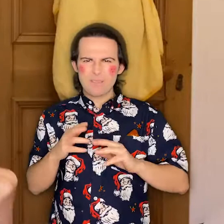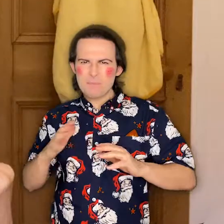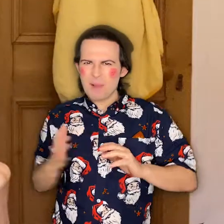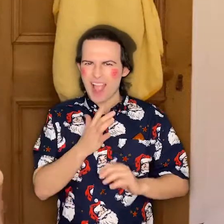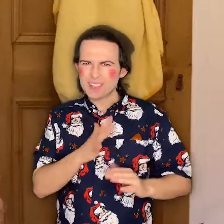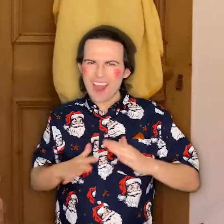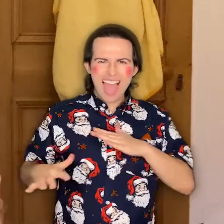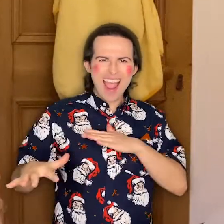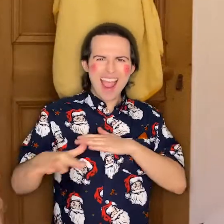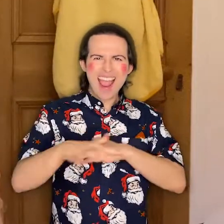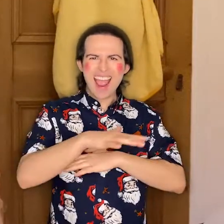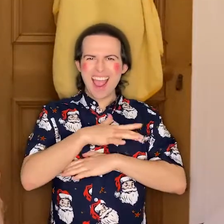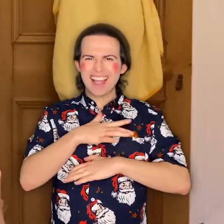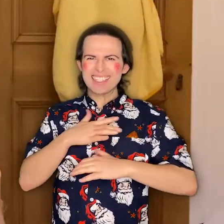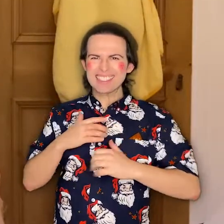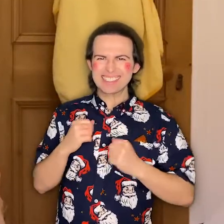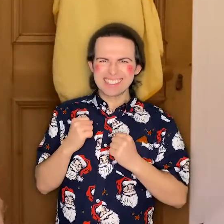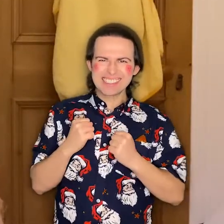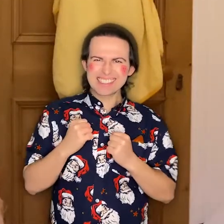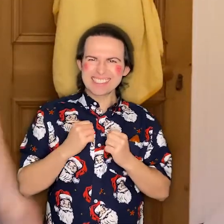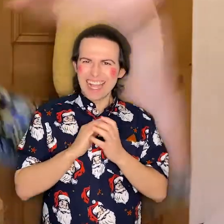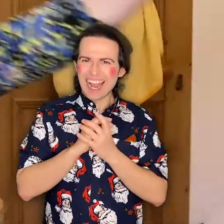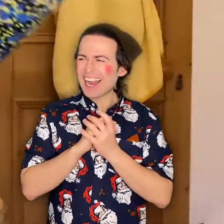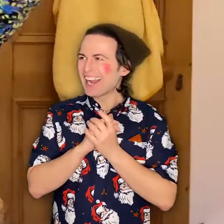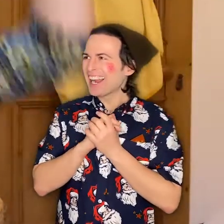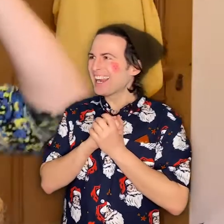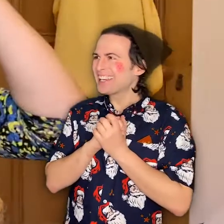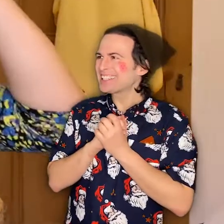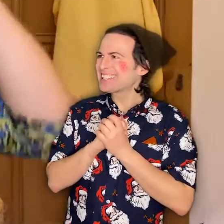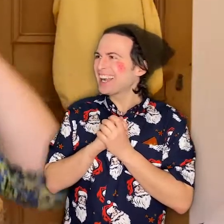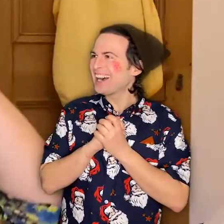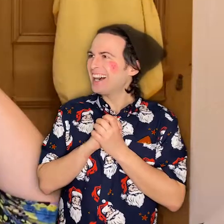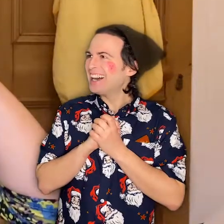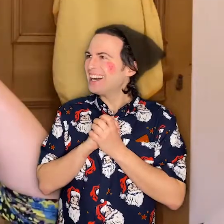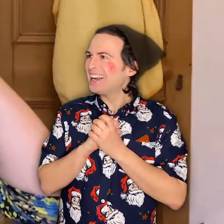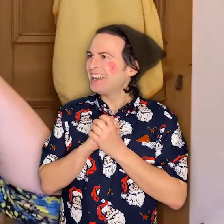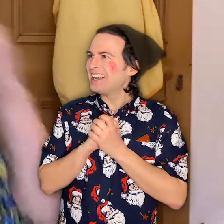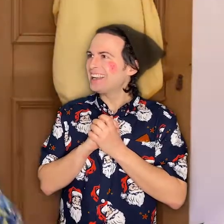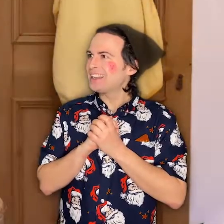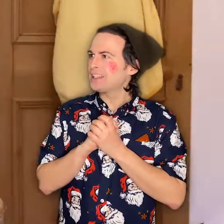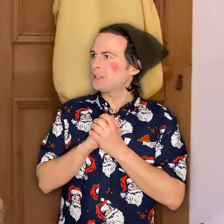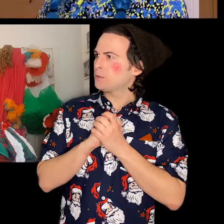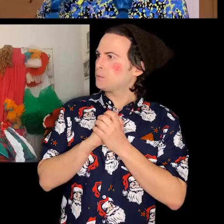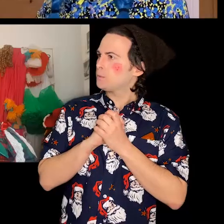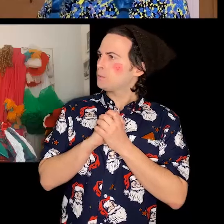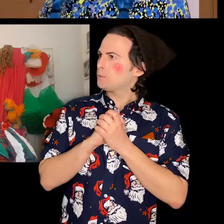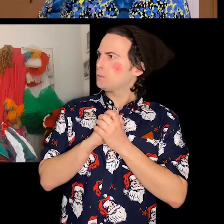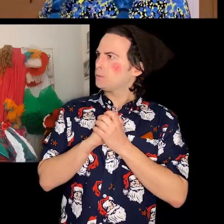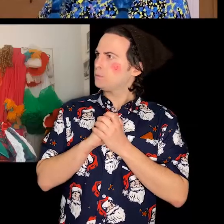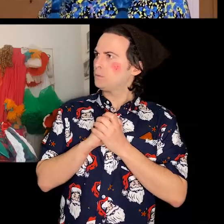Wind – The Real Dames of Pantoland- ASSEMBLE Carina – Awe shut up Margaret